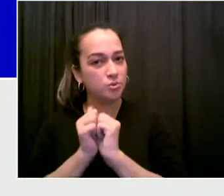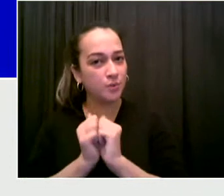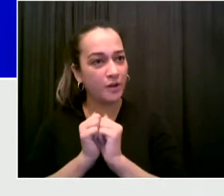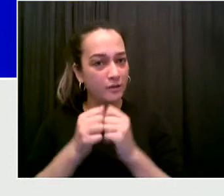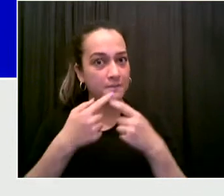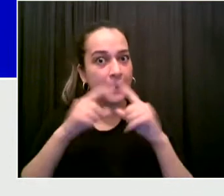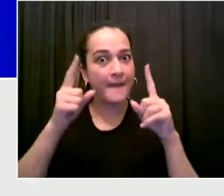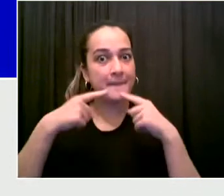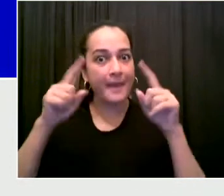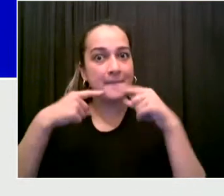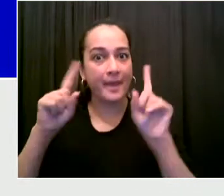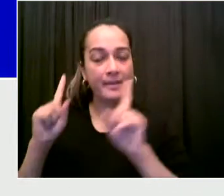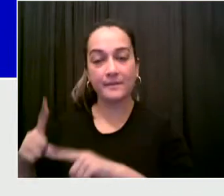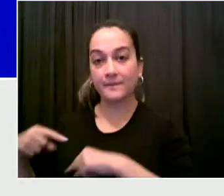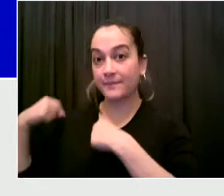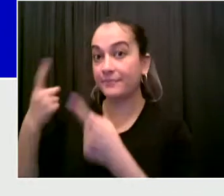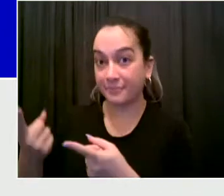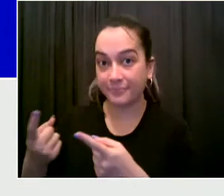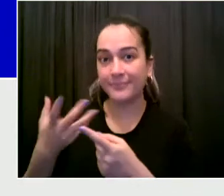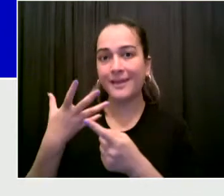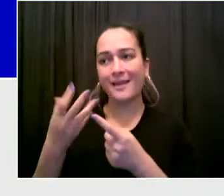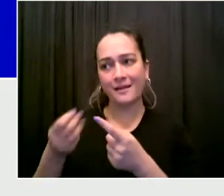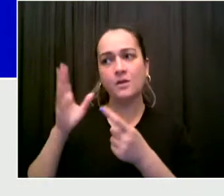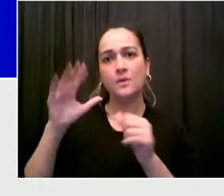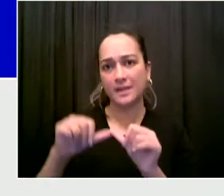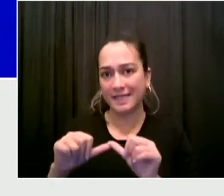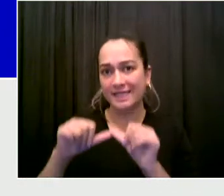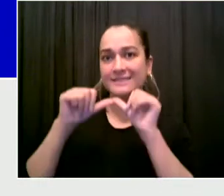WE NEED MORE OF IN THIS STATE ANID N THIS COUNTRY. WITH THE KEY